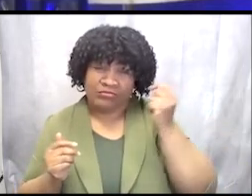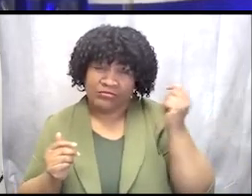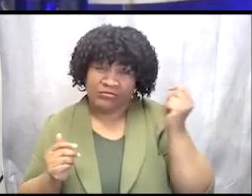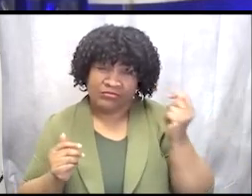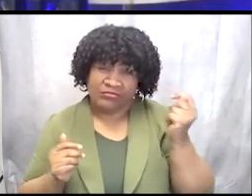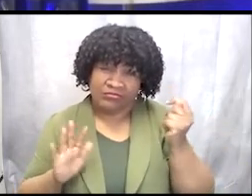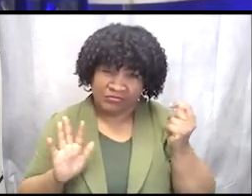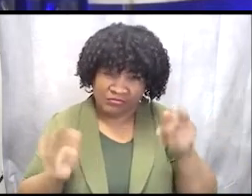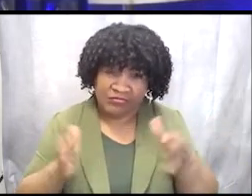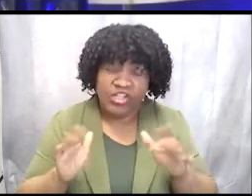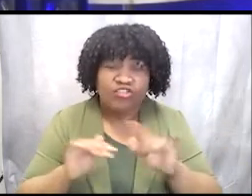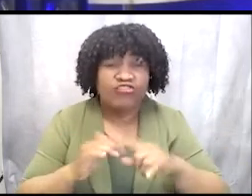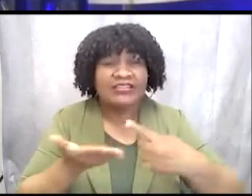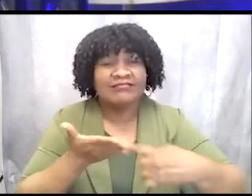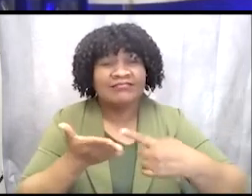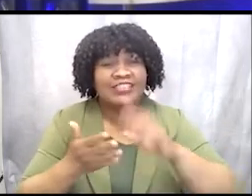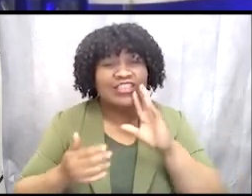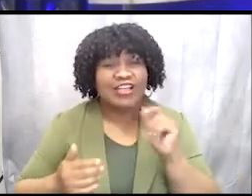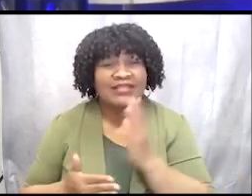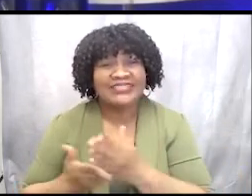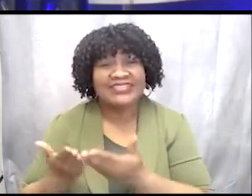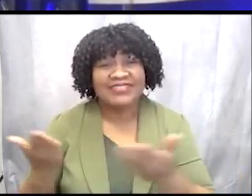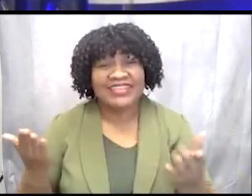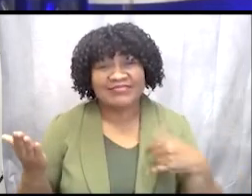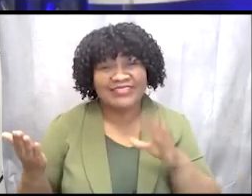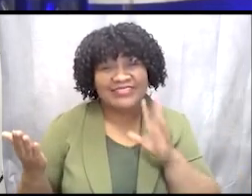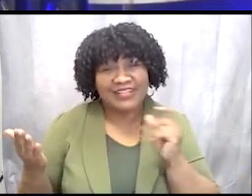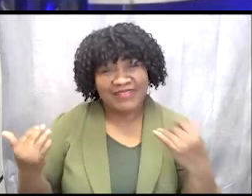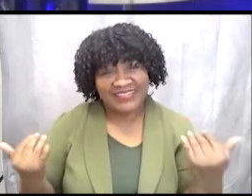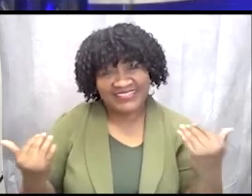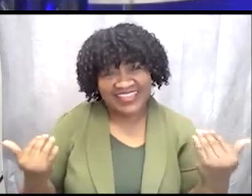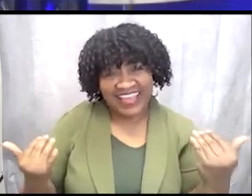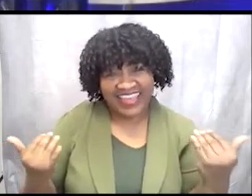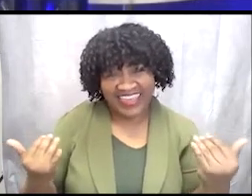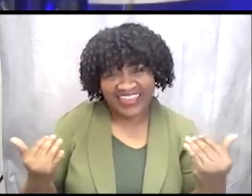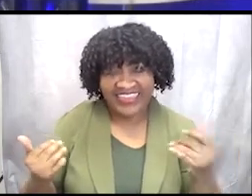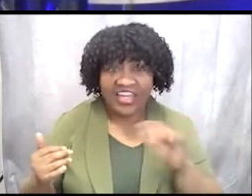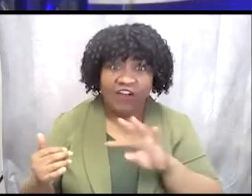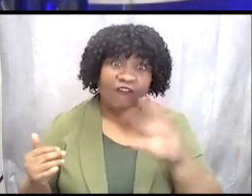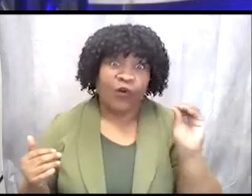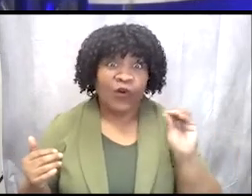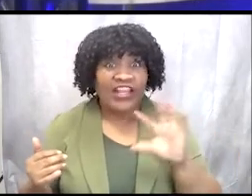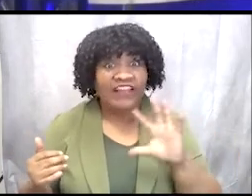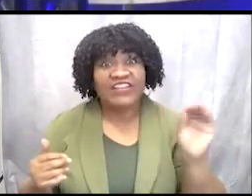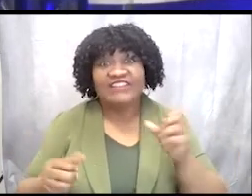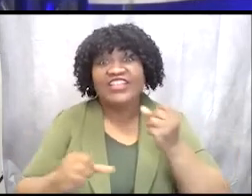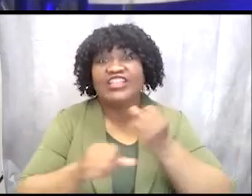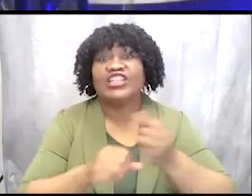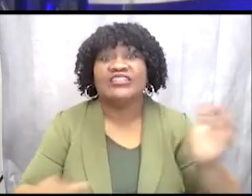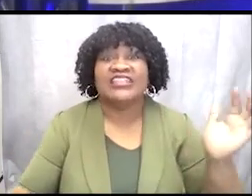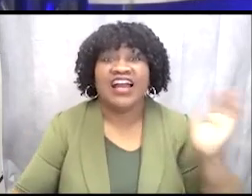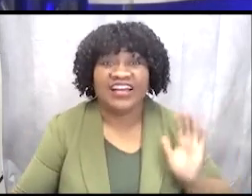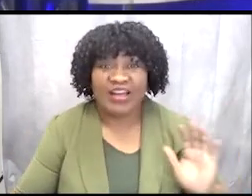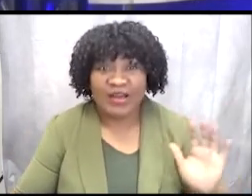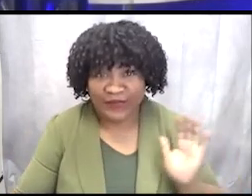but we're really talking about some of these things we're talking about tonight 40 and 50 years ago. Right. - Right?